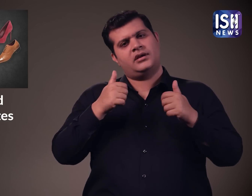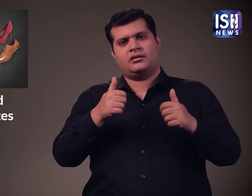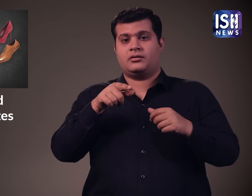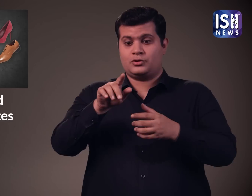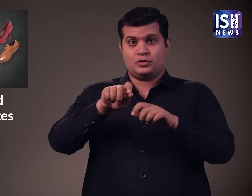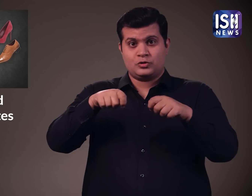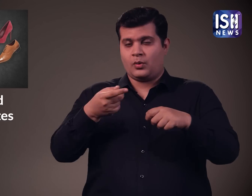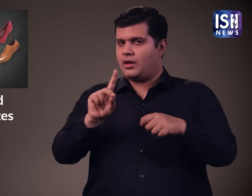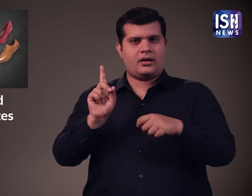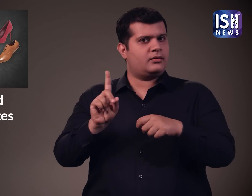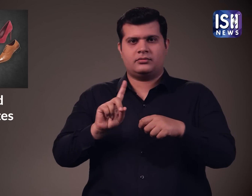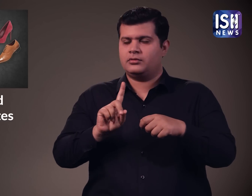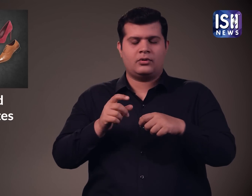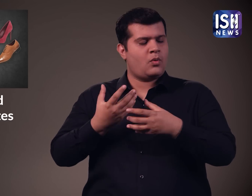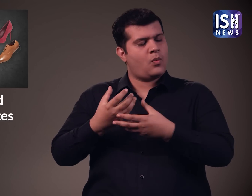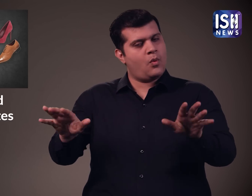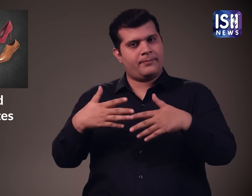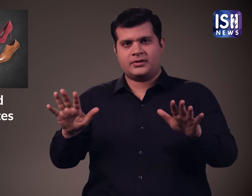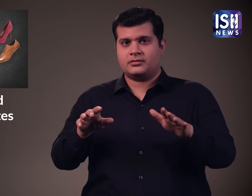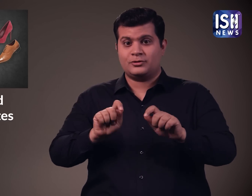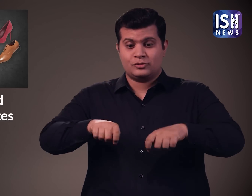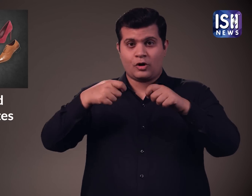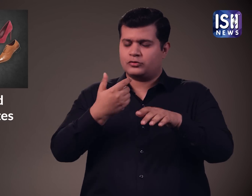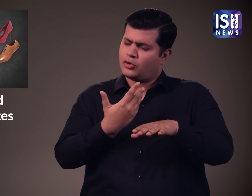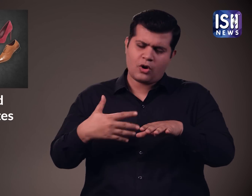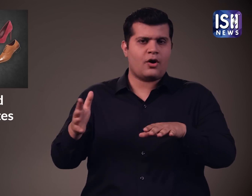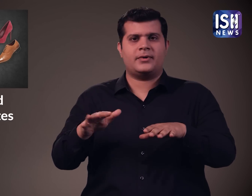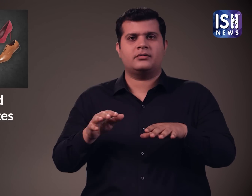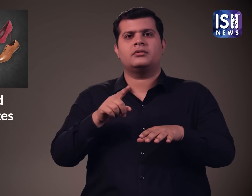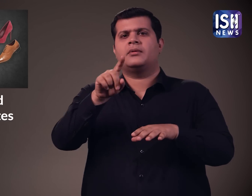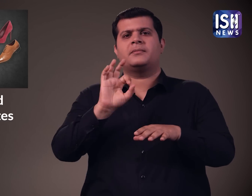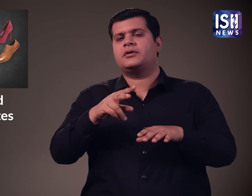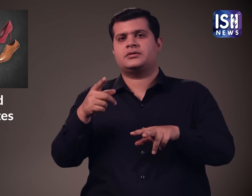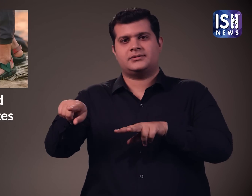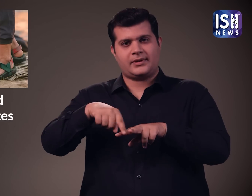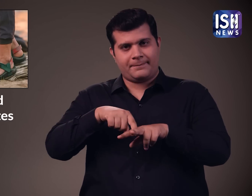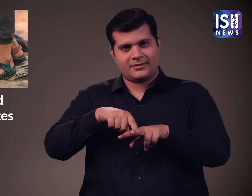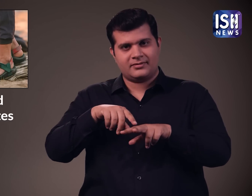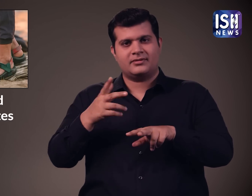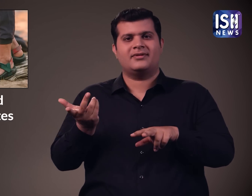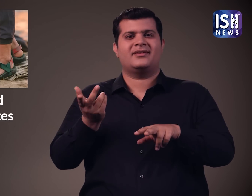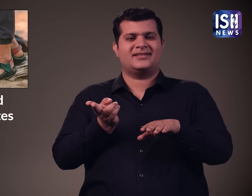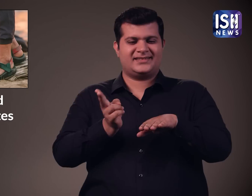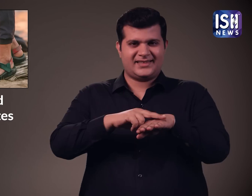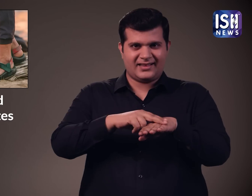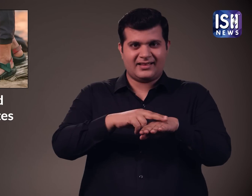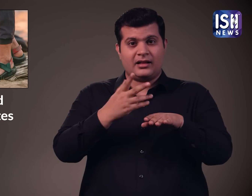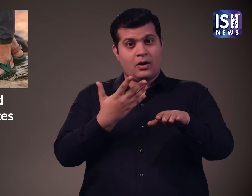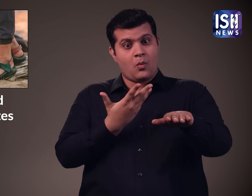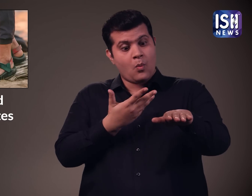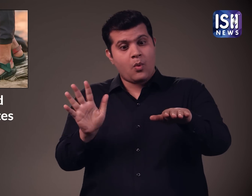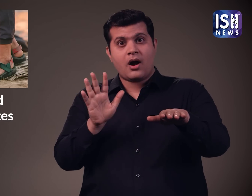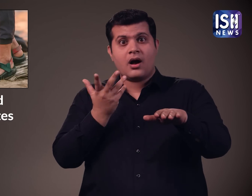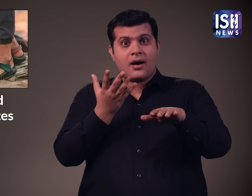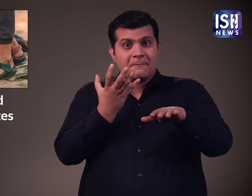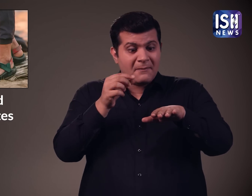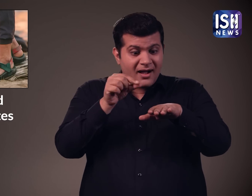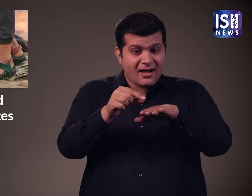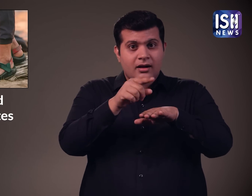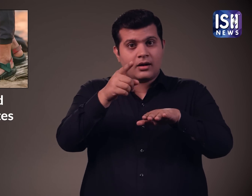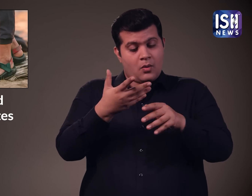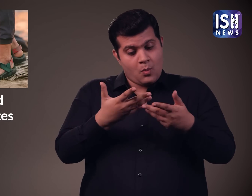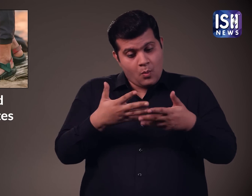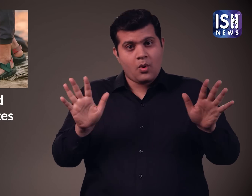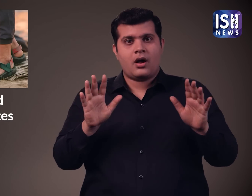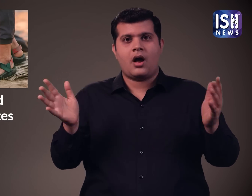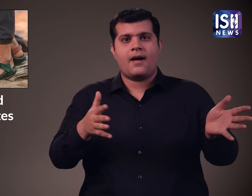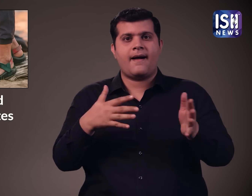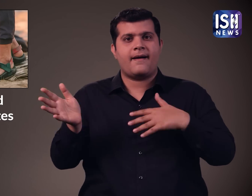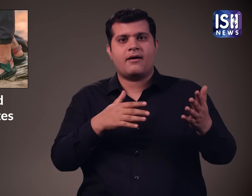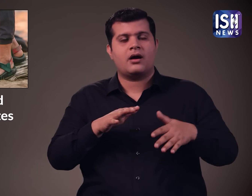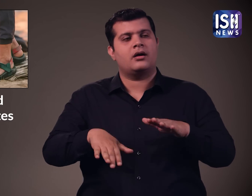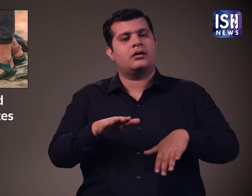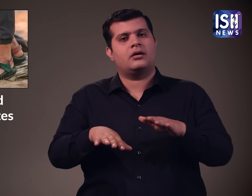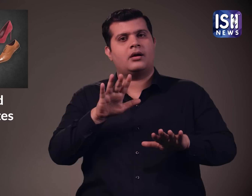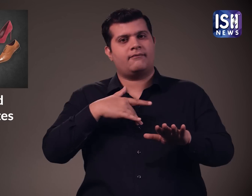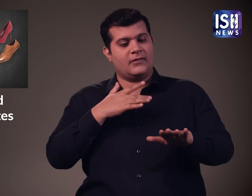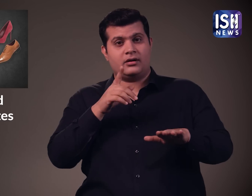don't wear the shoes and socks again. Instead wear sandals that give your feet ample space to breathe.